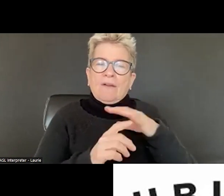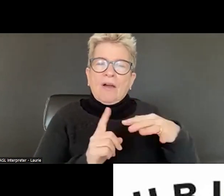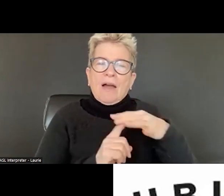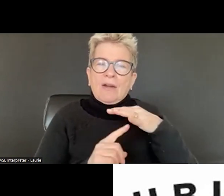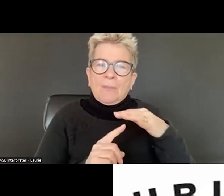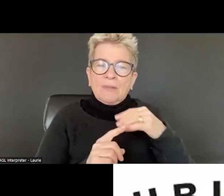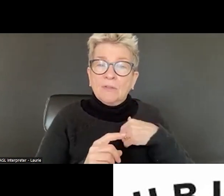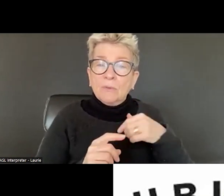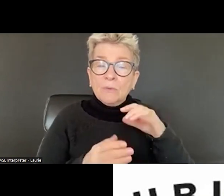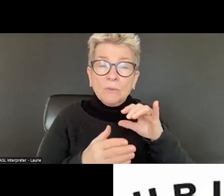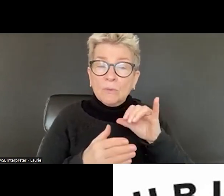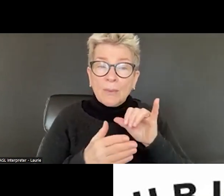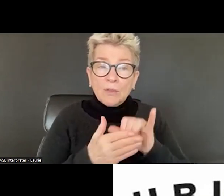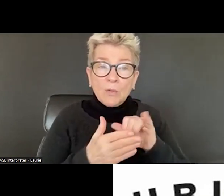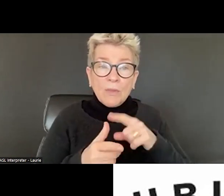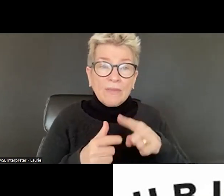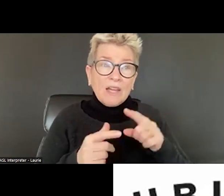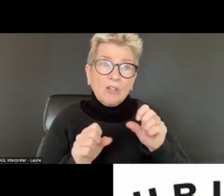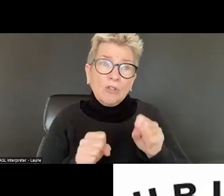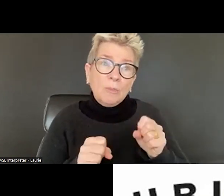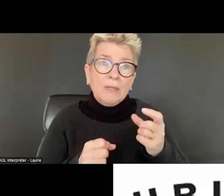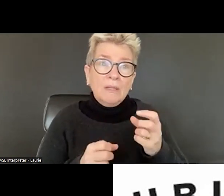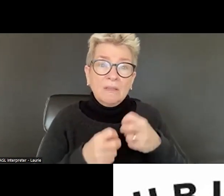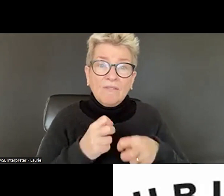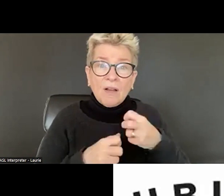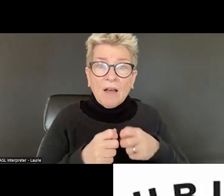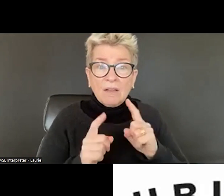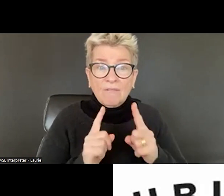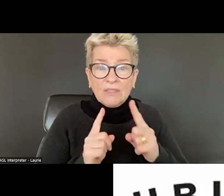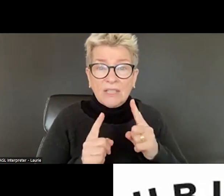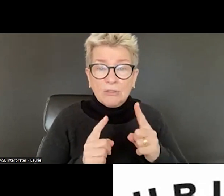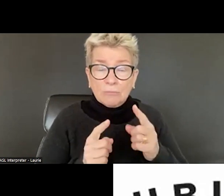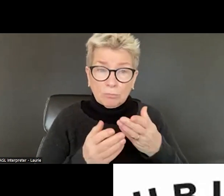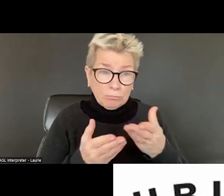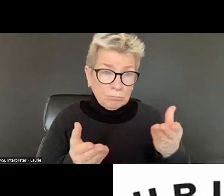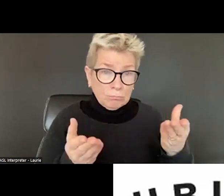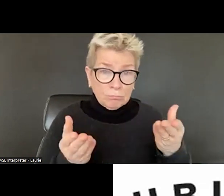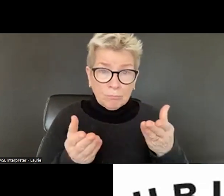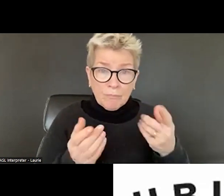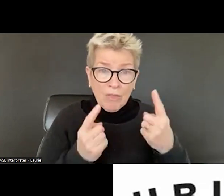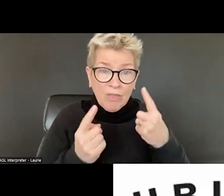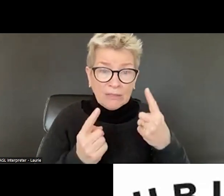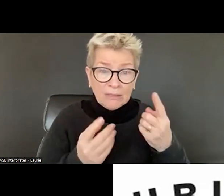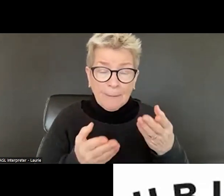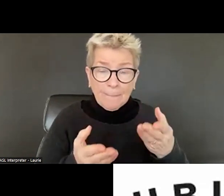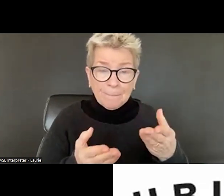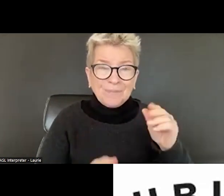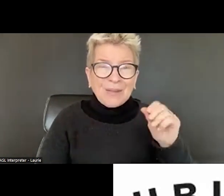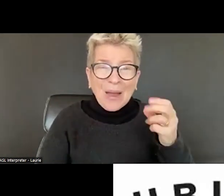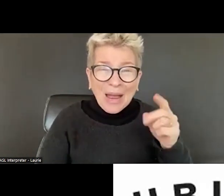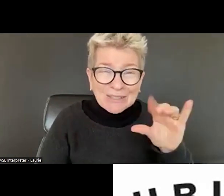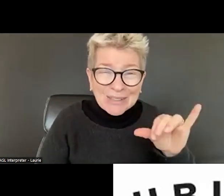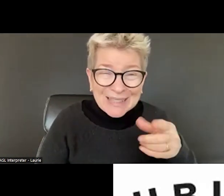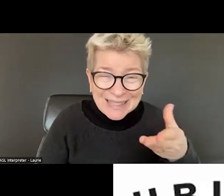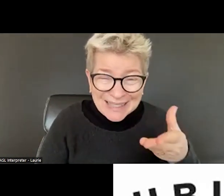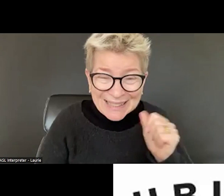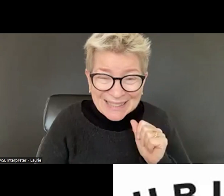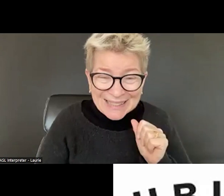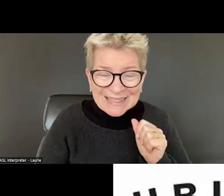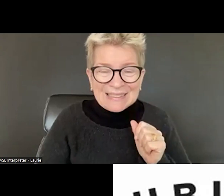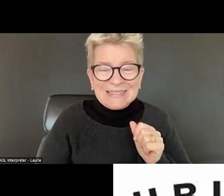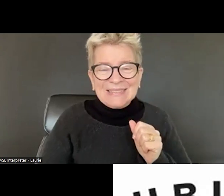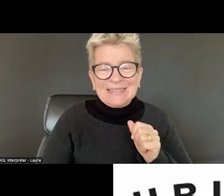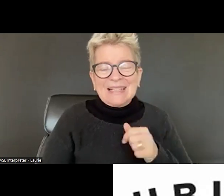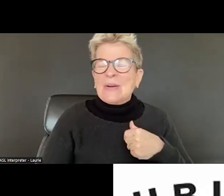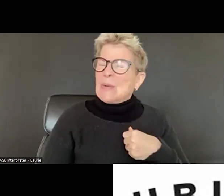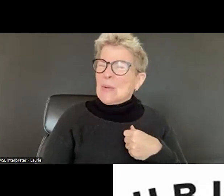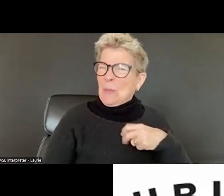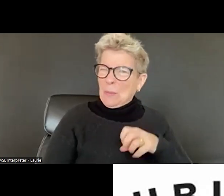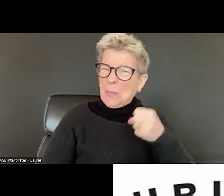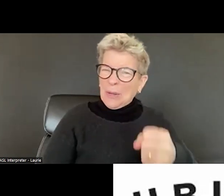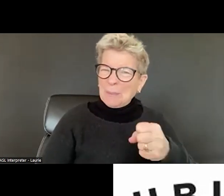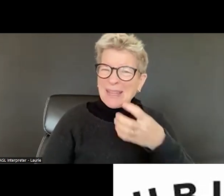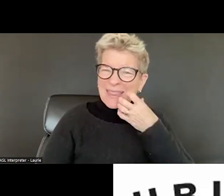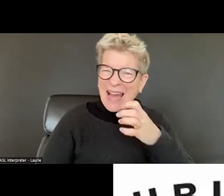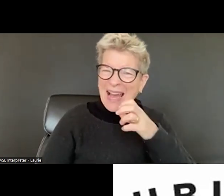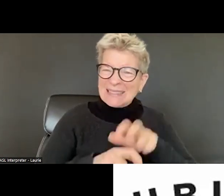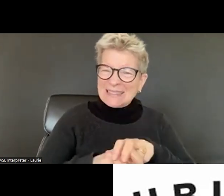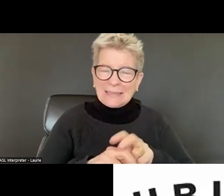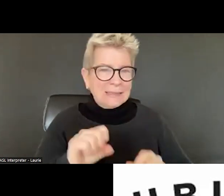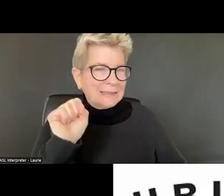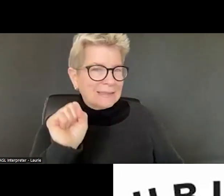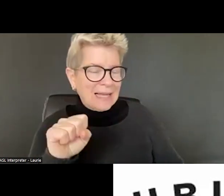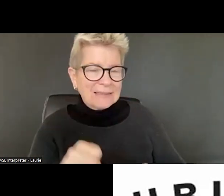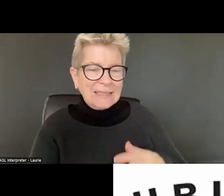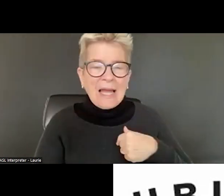that let's call on Ashley Ashley put me in the hot seat um I am gonna yes I would say we have to